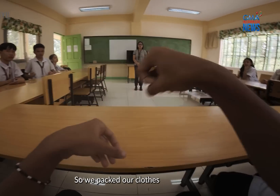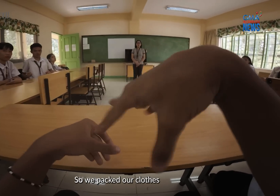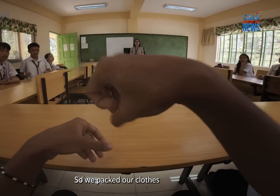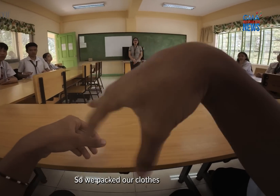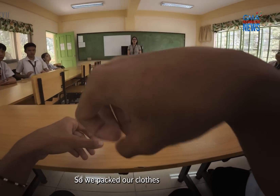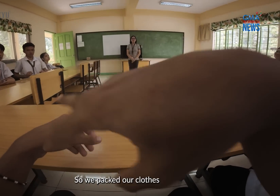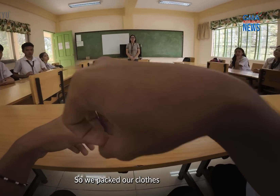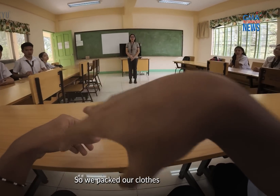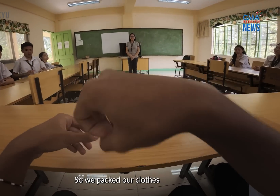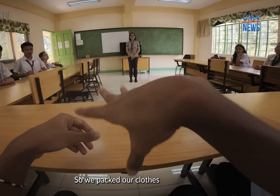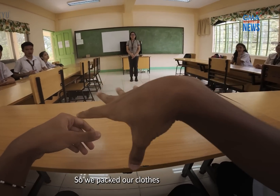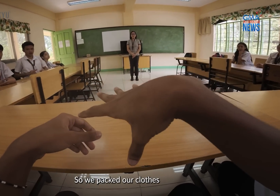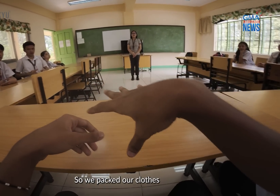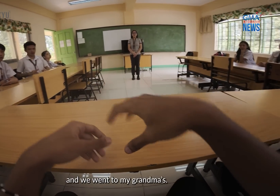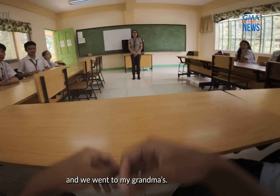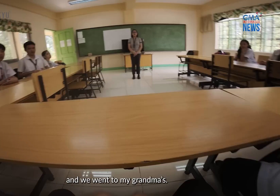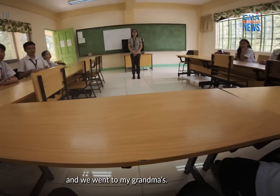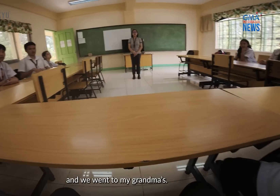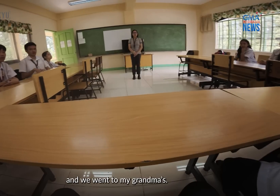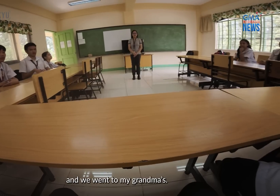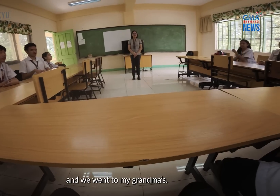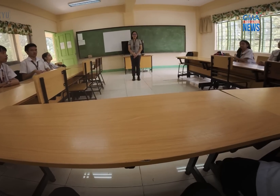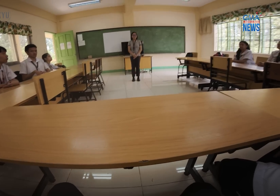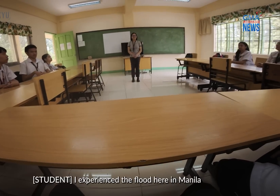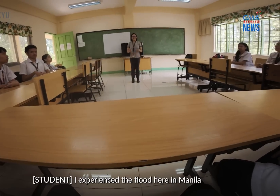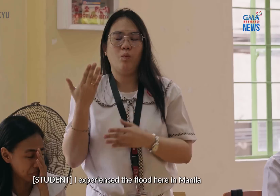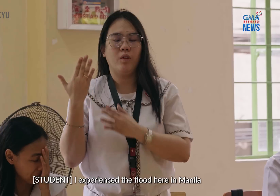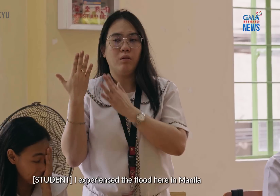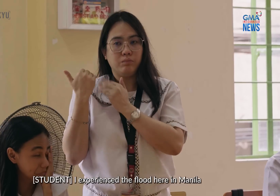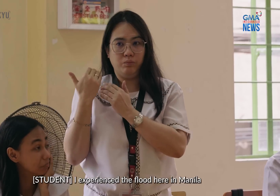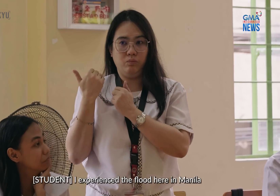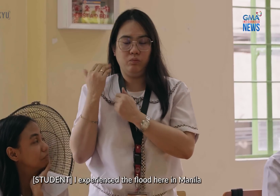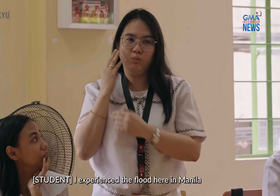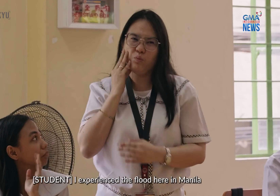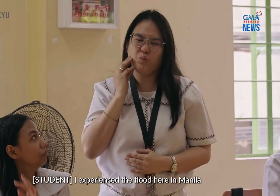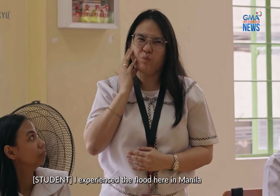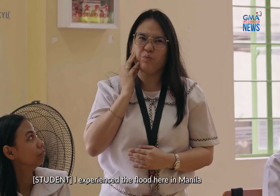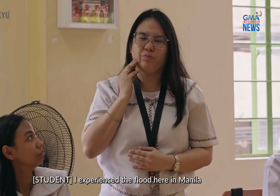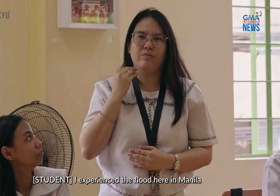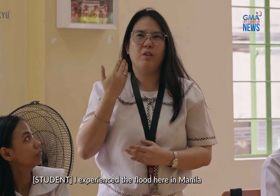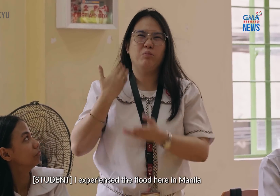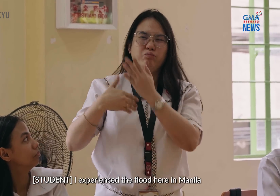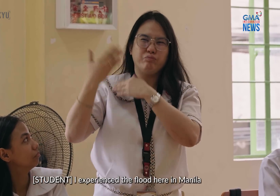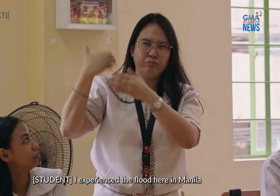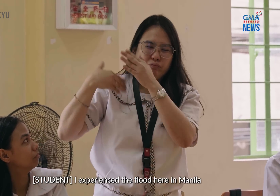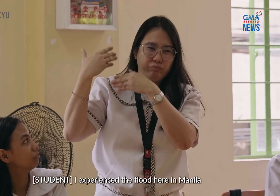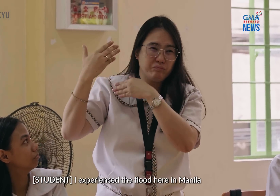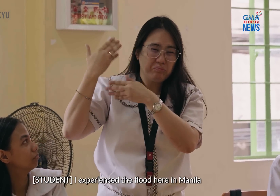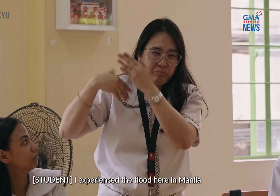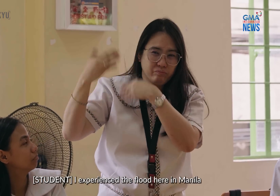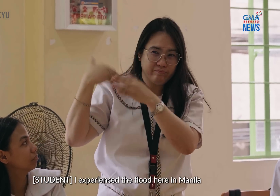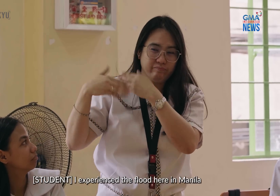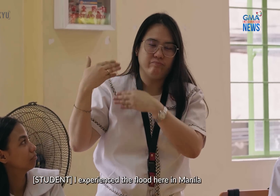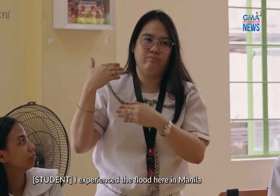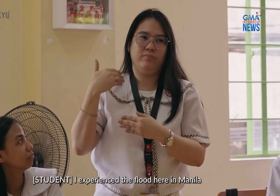So I woke up, and then... We opened the TV and we saw the news that there's a typhoon coming.